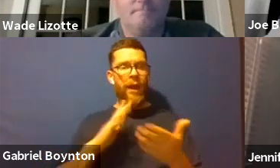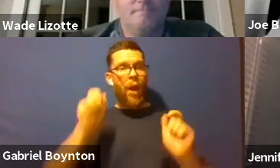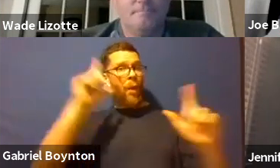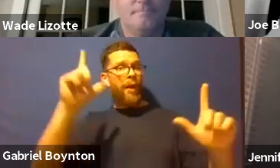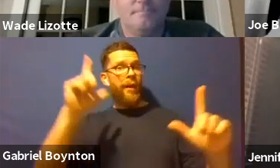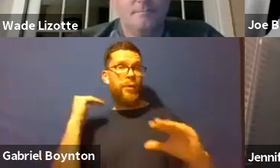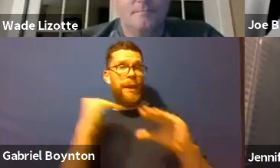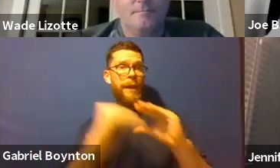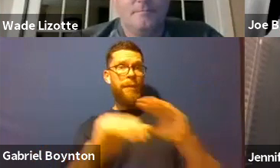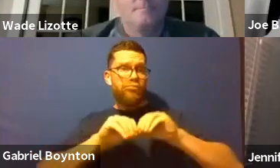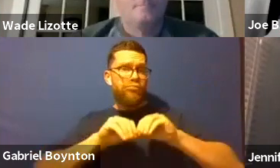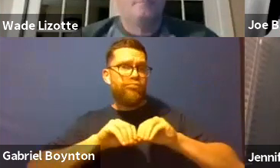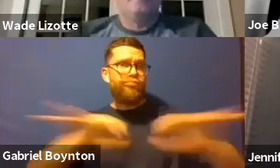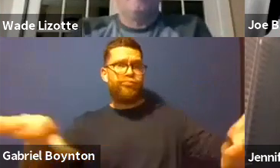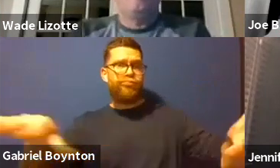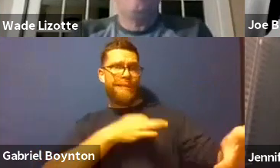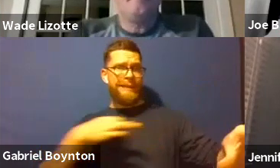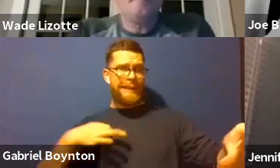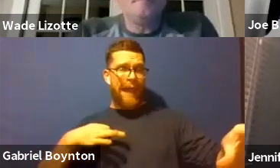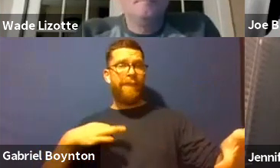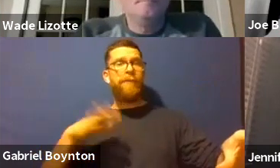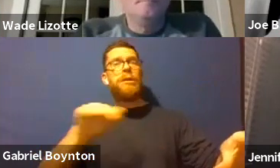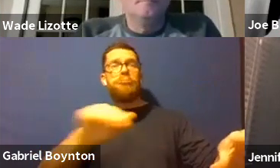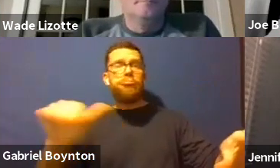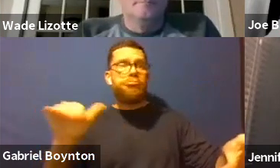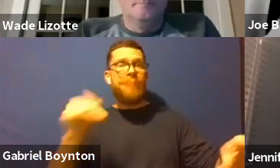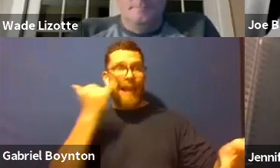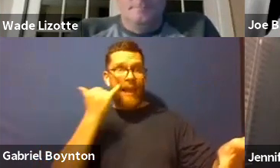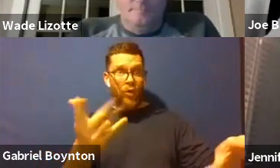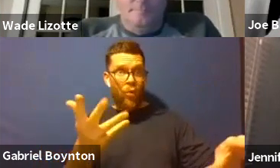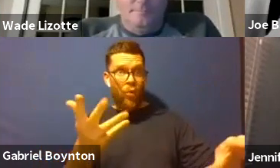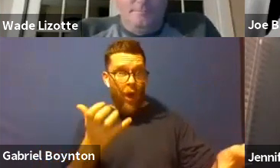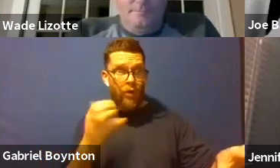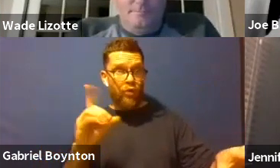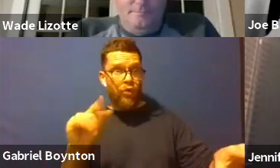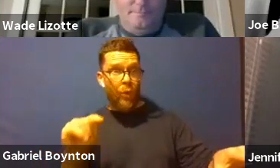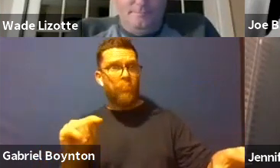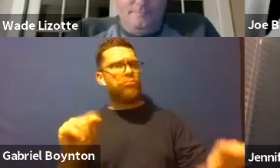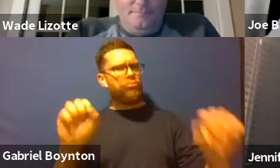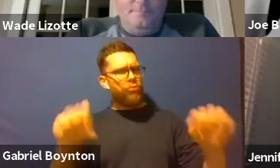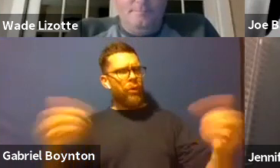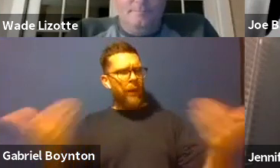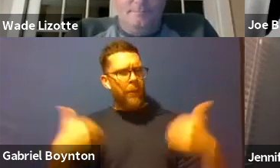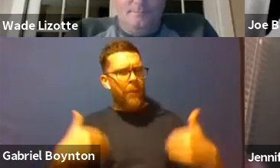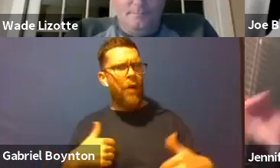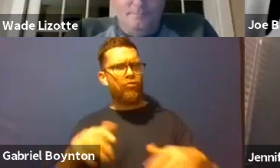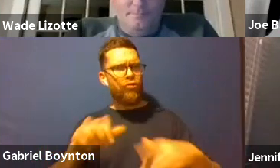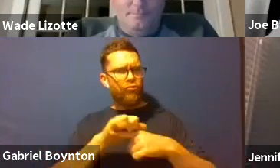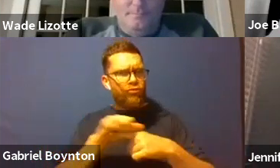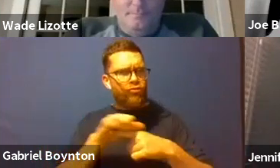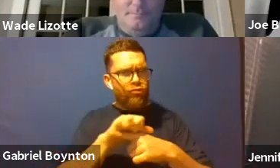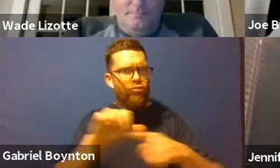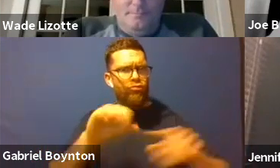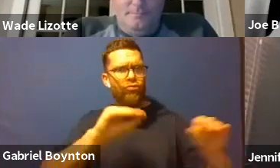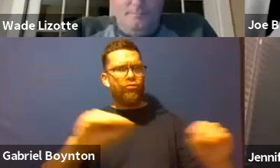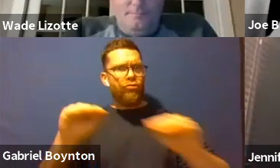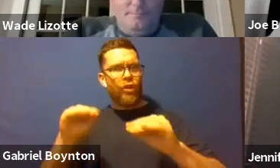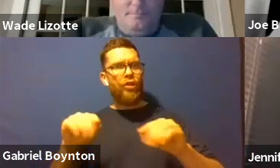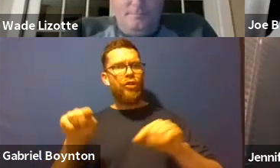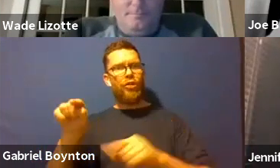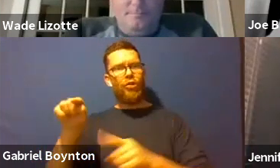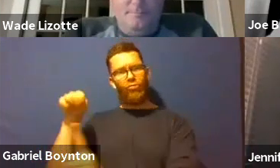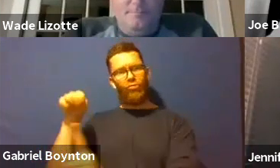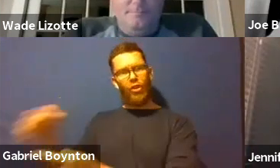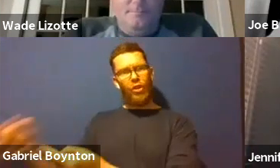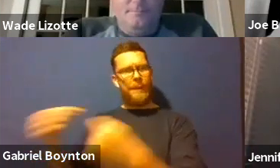Joe Baeta, Supt. : You know, if you want to do this. Here it is. And she's coming in literally an hour early every Monday morning to just spend time with teachers and administrators and support staff who just want to check in with her.